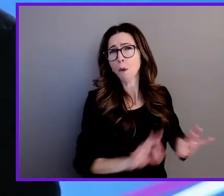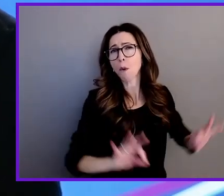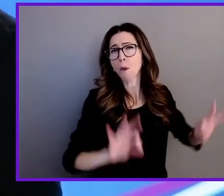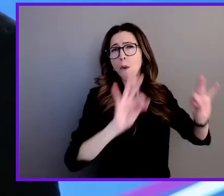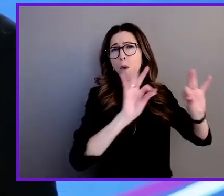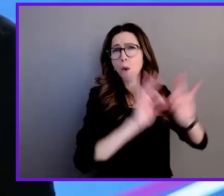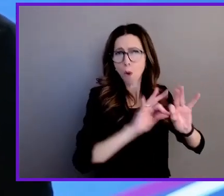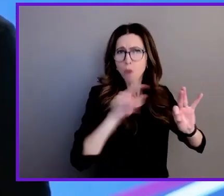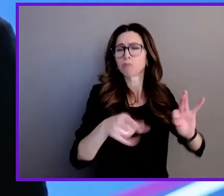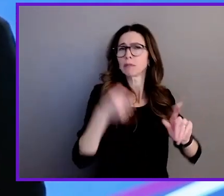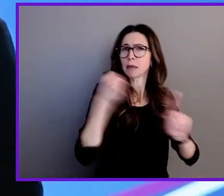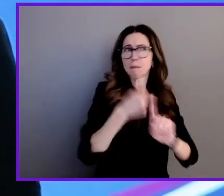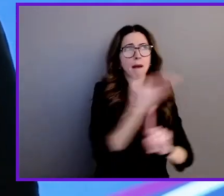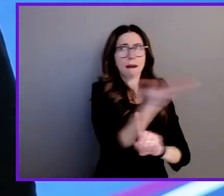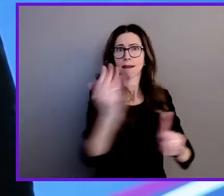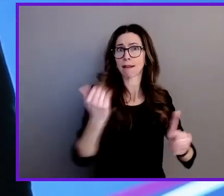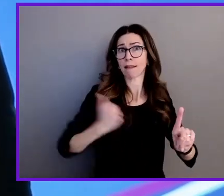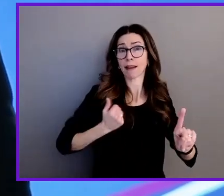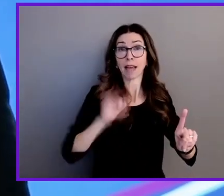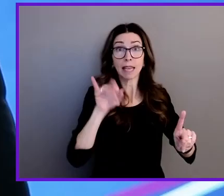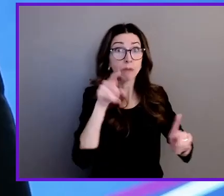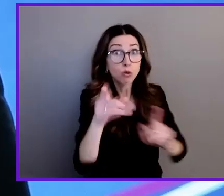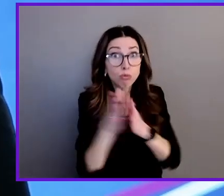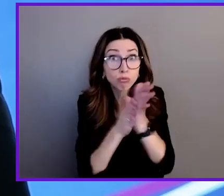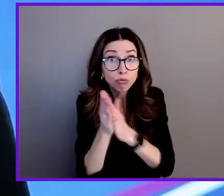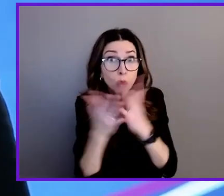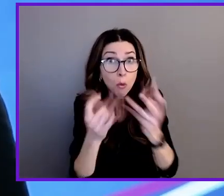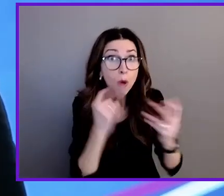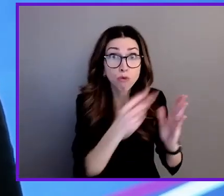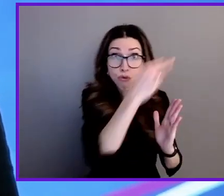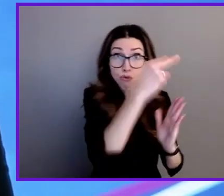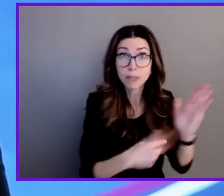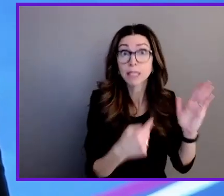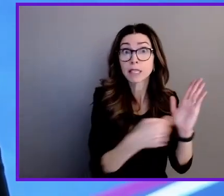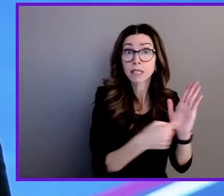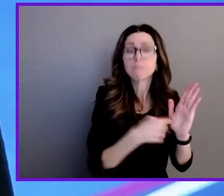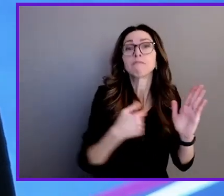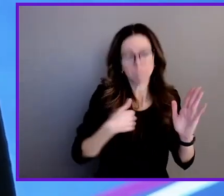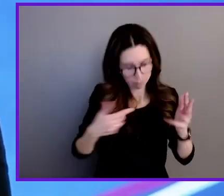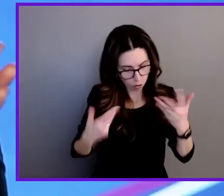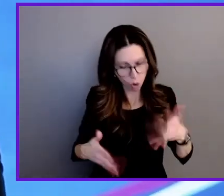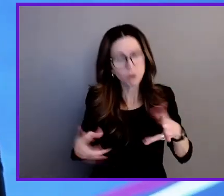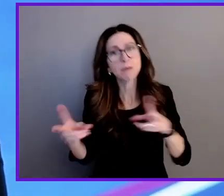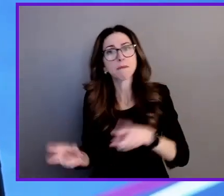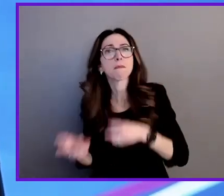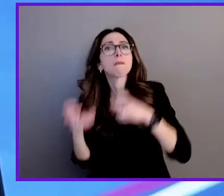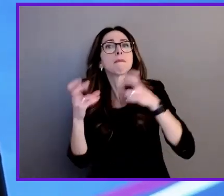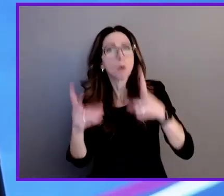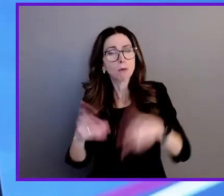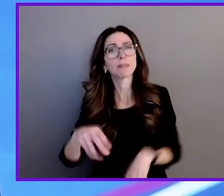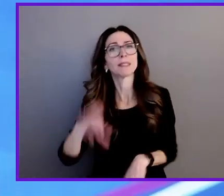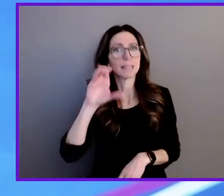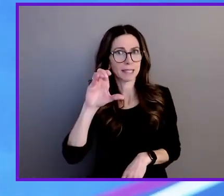It is accompanied with a summary in Anishinaabemowin and in Inuktut.